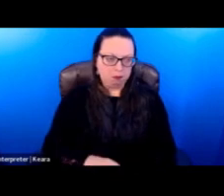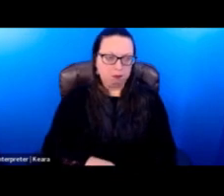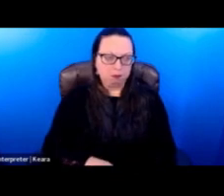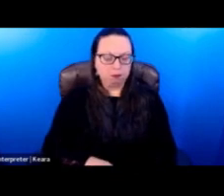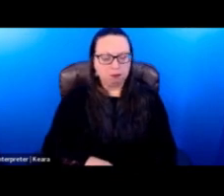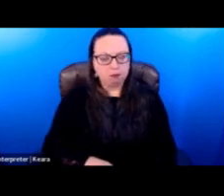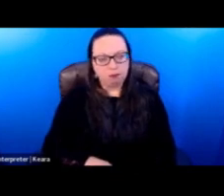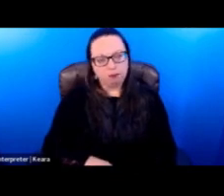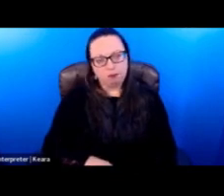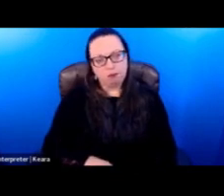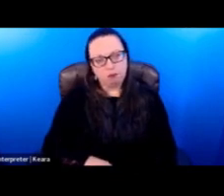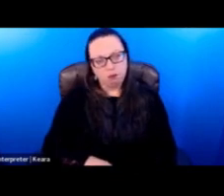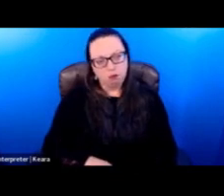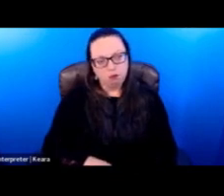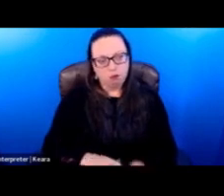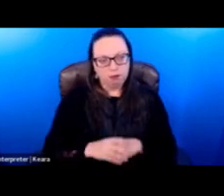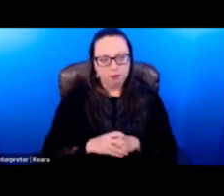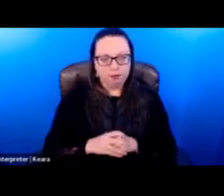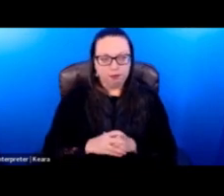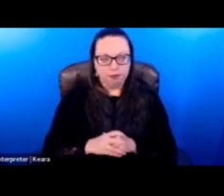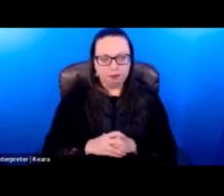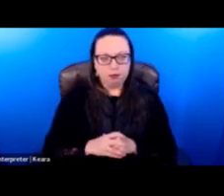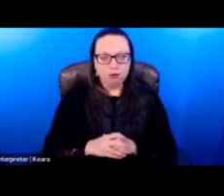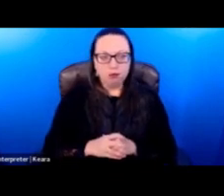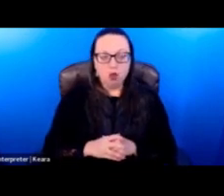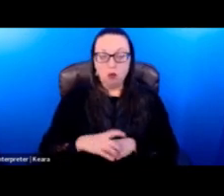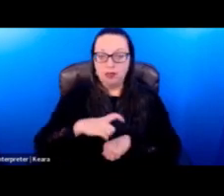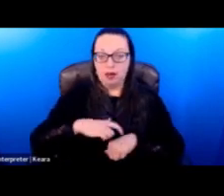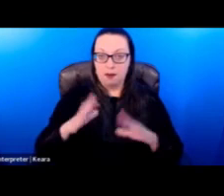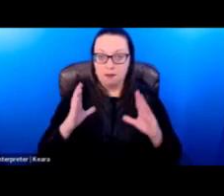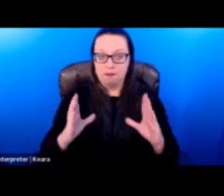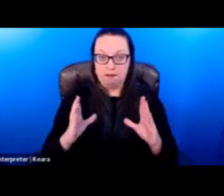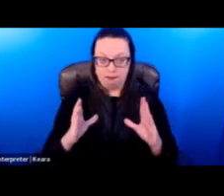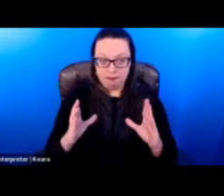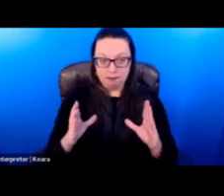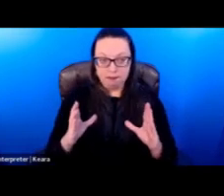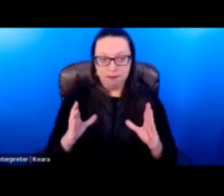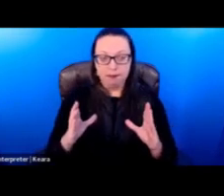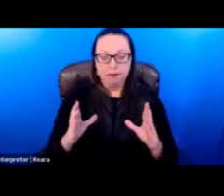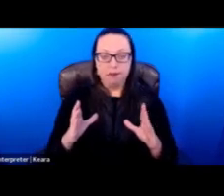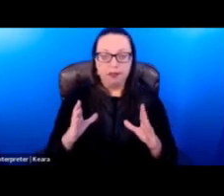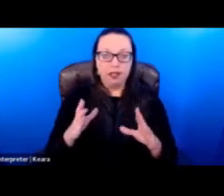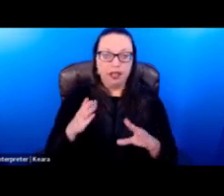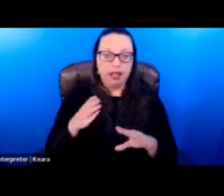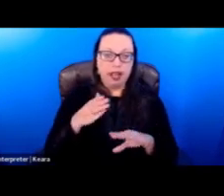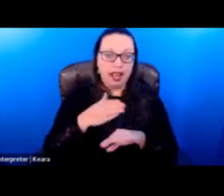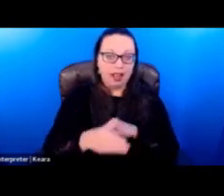So, this the period we're going to look at is the period where after the method of reimbursement had changed. So